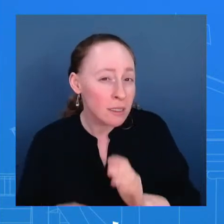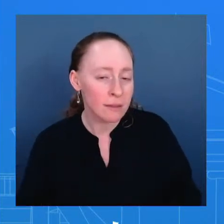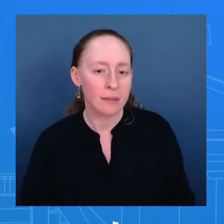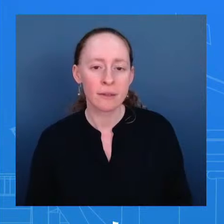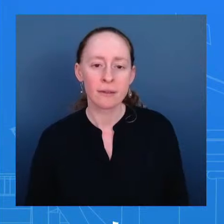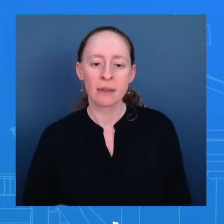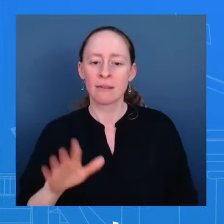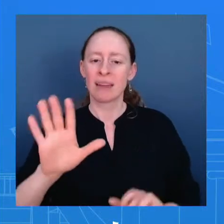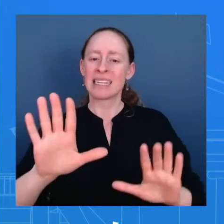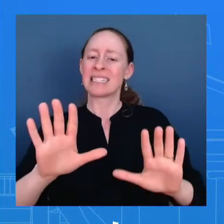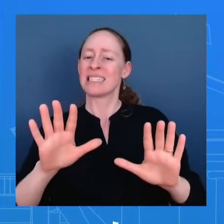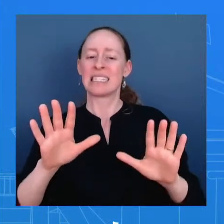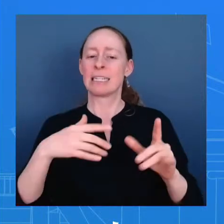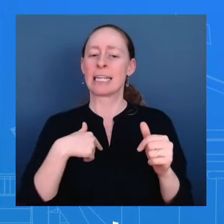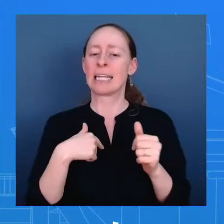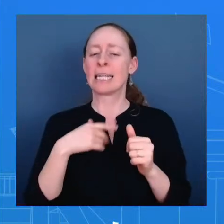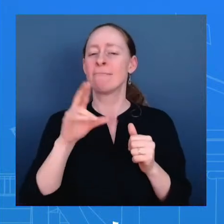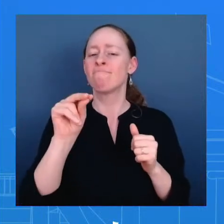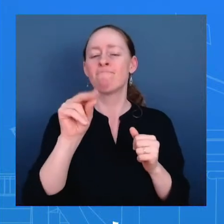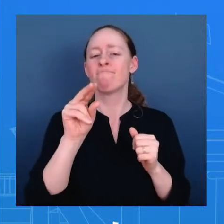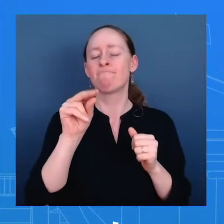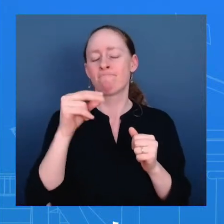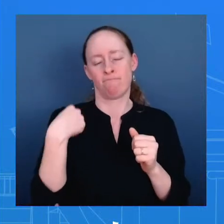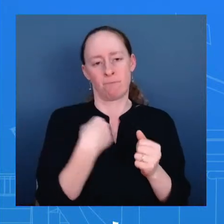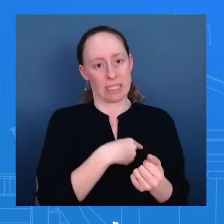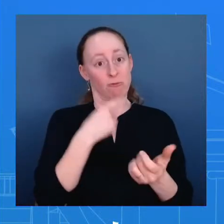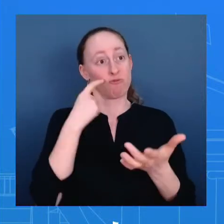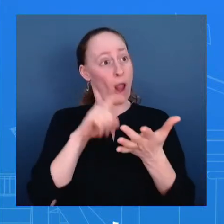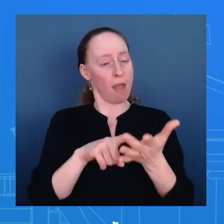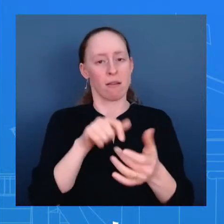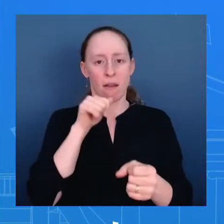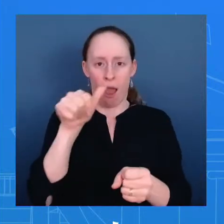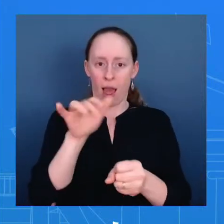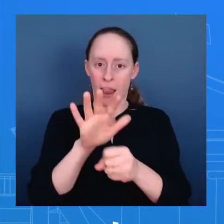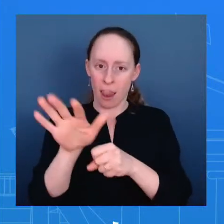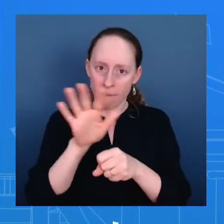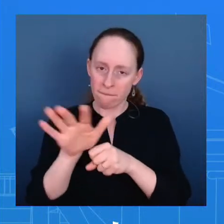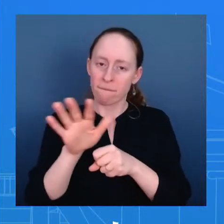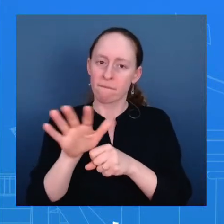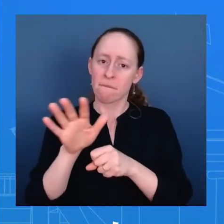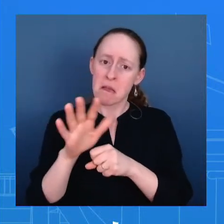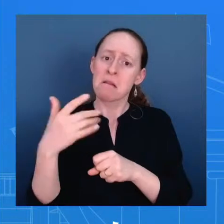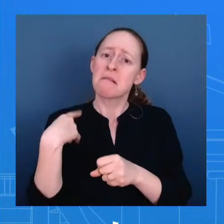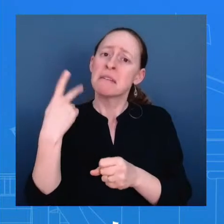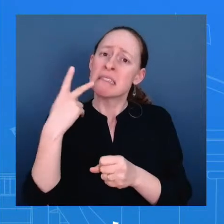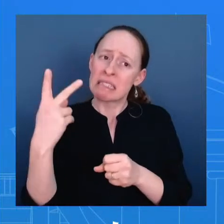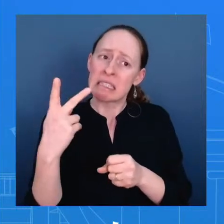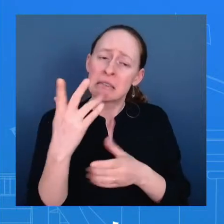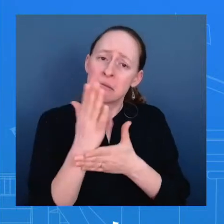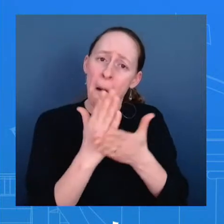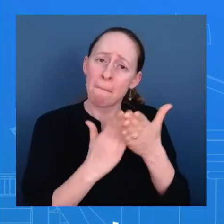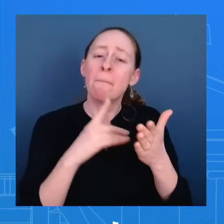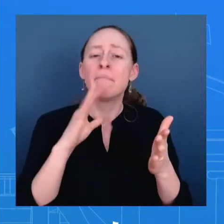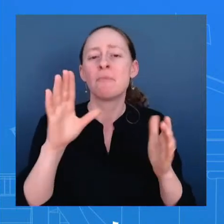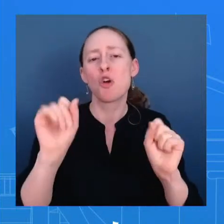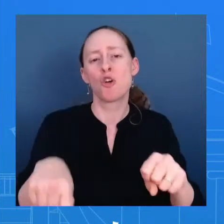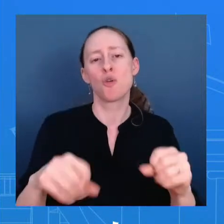and we have seen some progress. We need to get more in. And so, the President is committed to that, and that's what you have seen from this President.